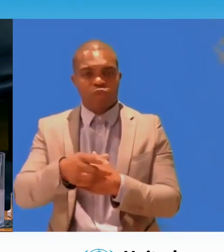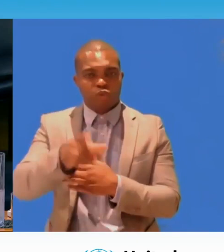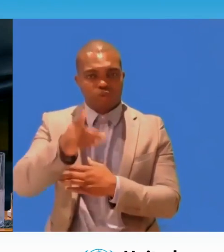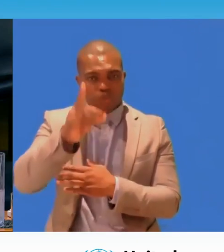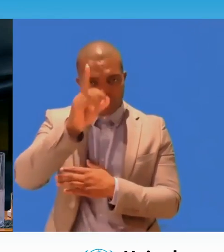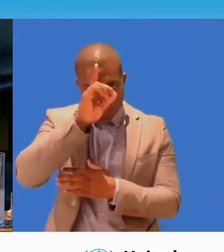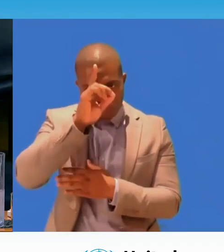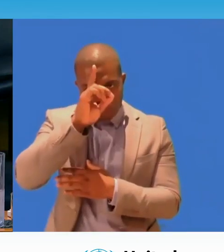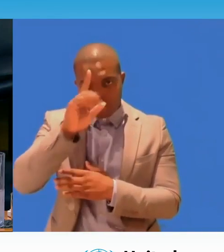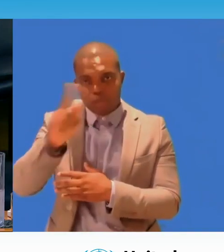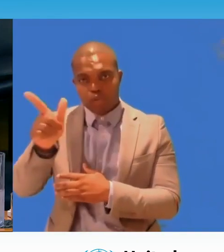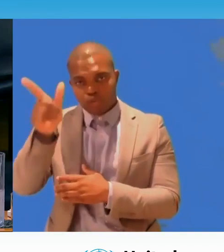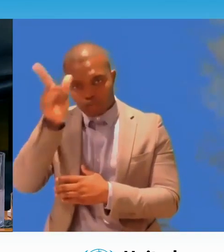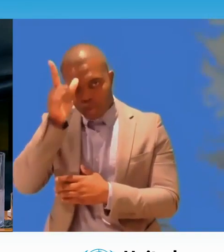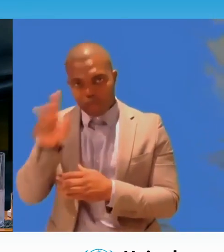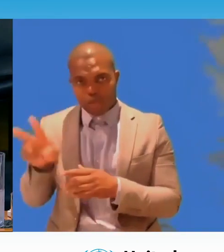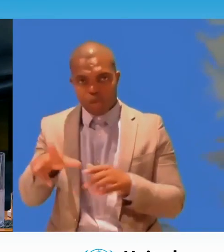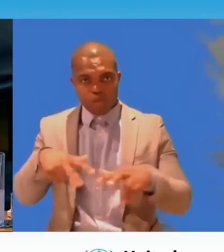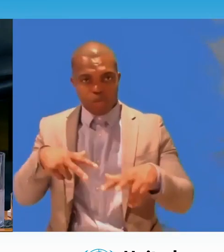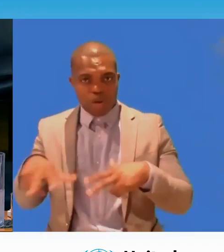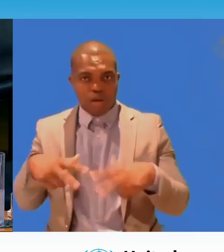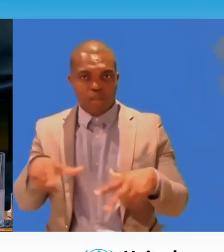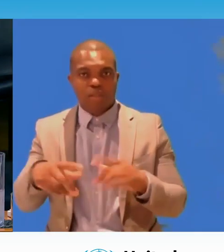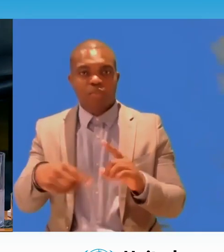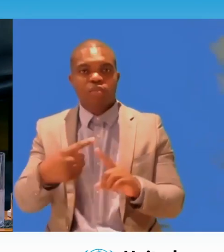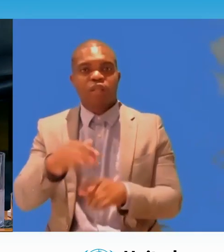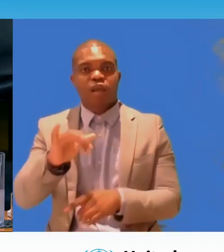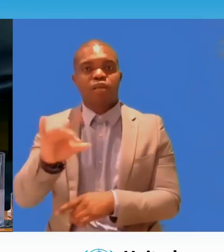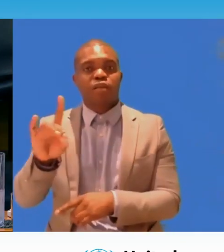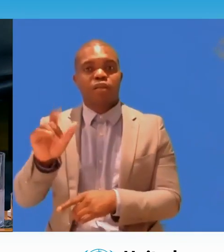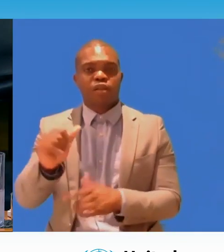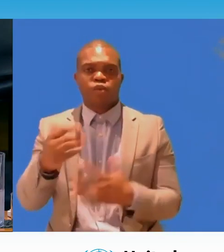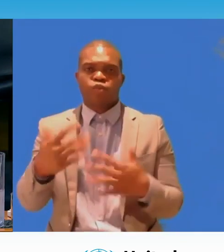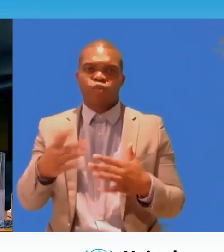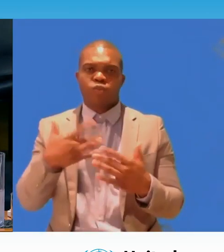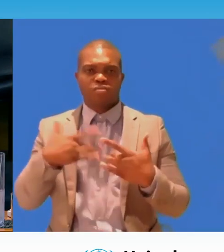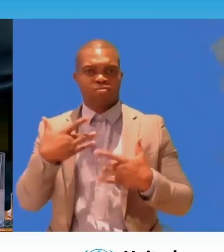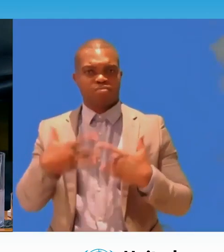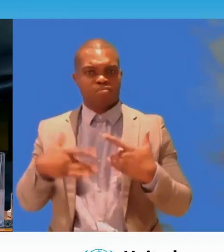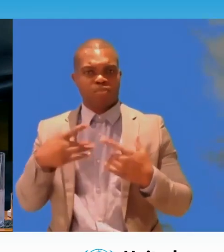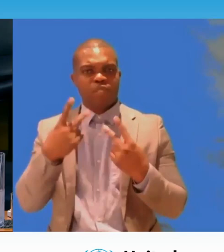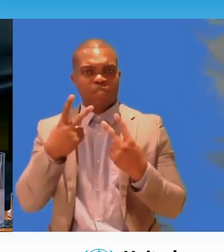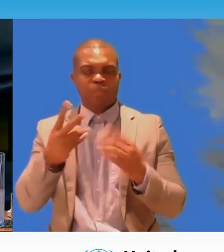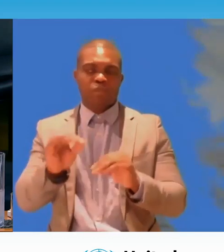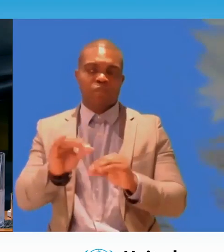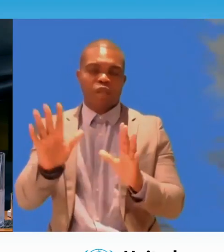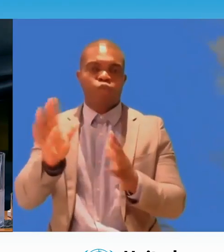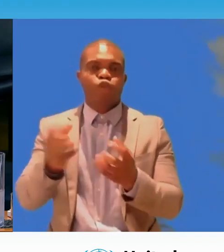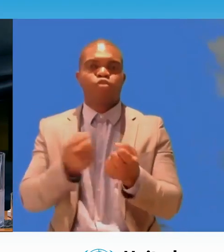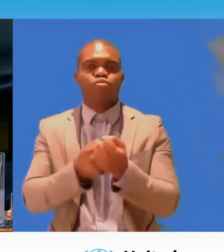countries that come forward with commitments to make them a reality in terms of implementation